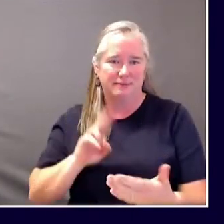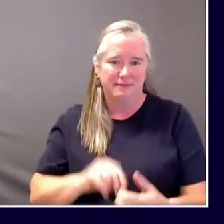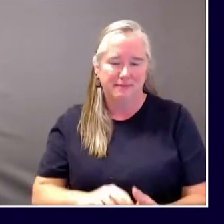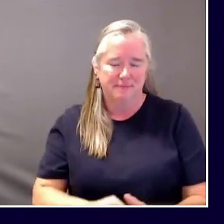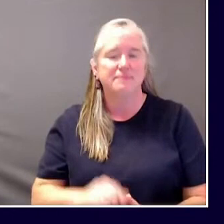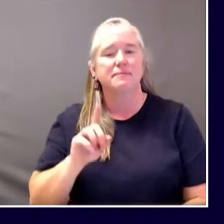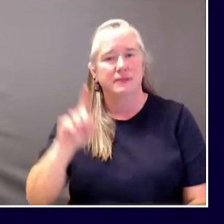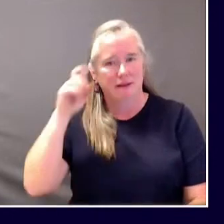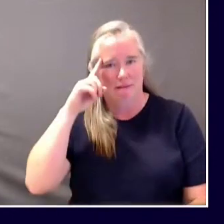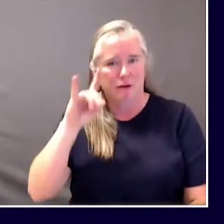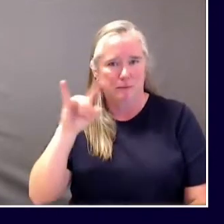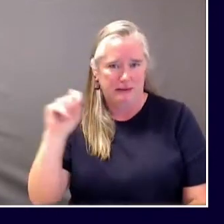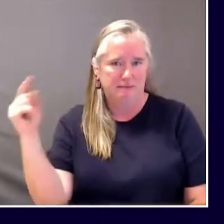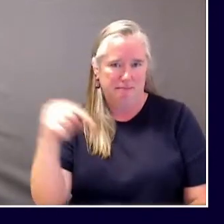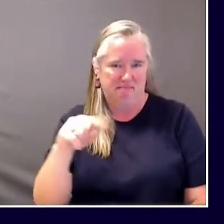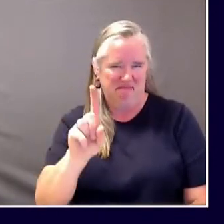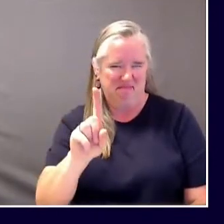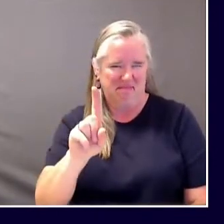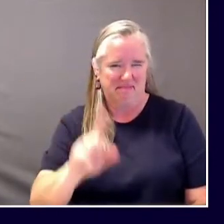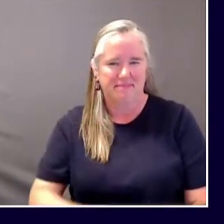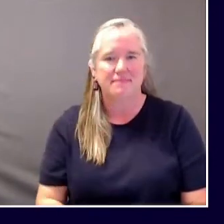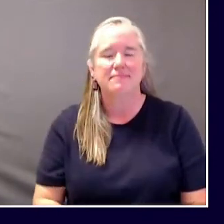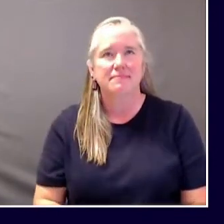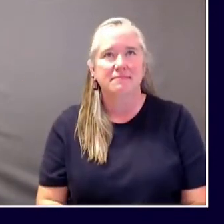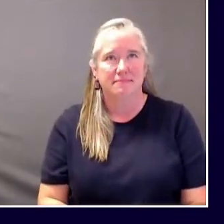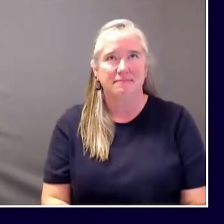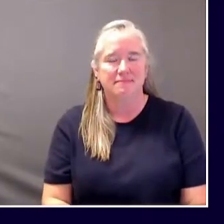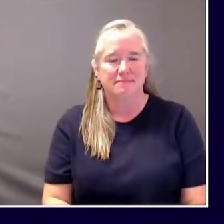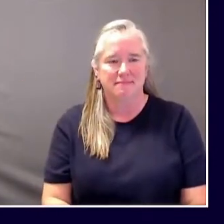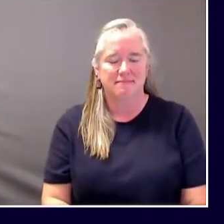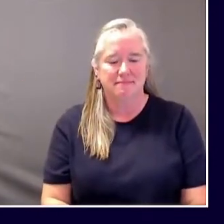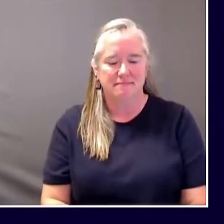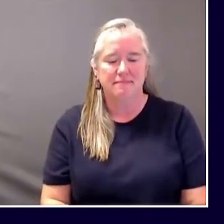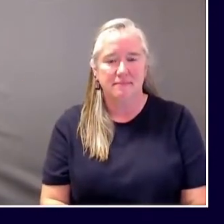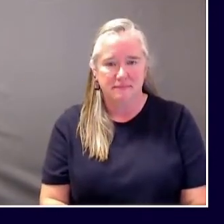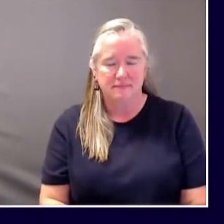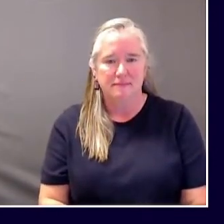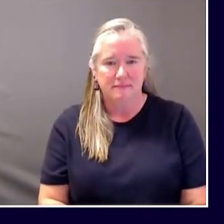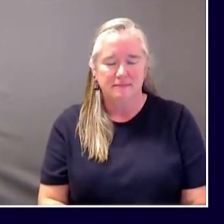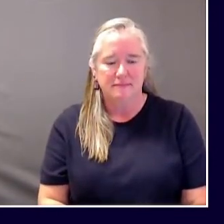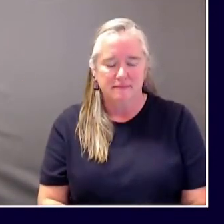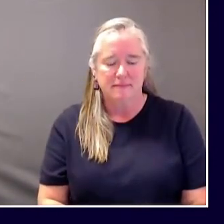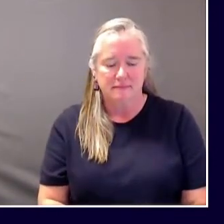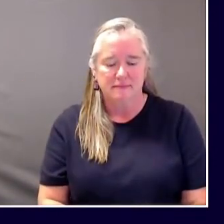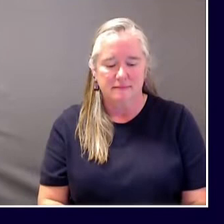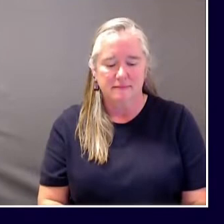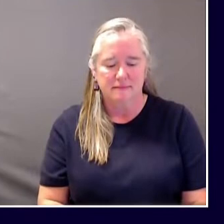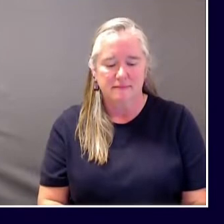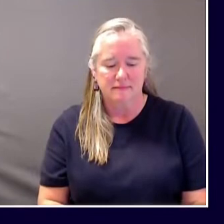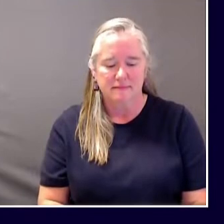governor mills will be back with us in just a second